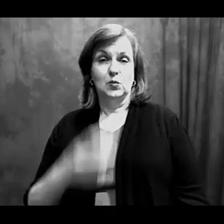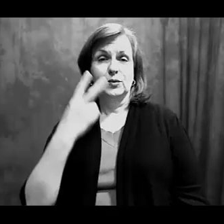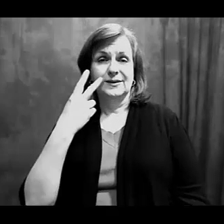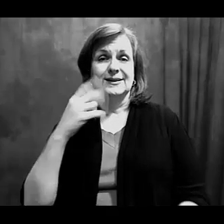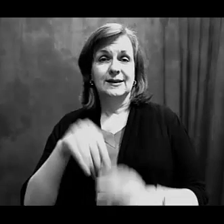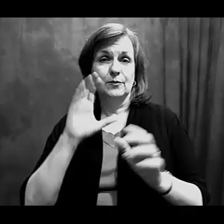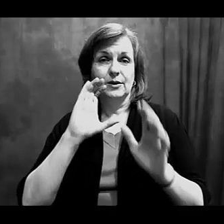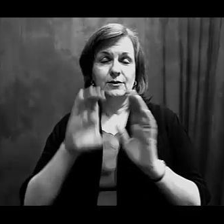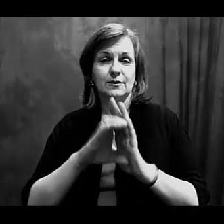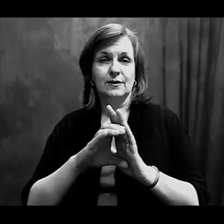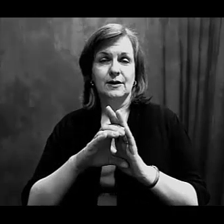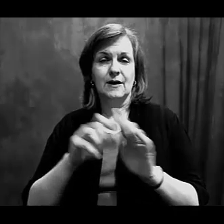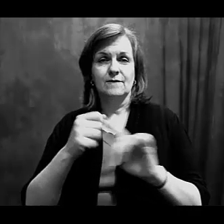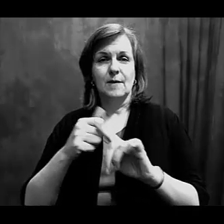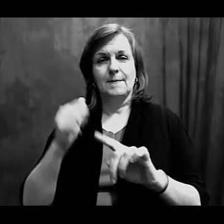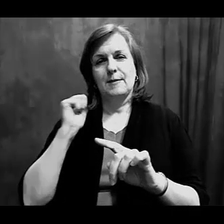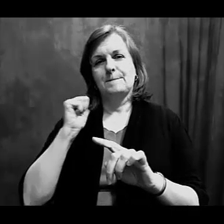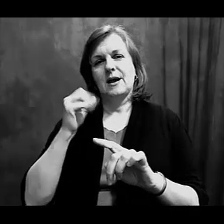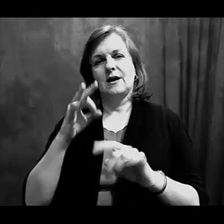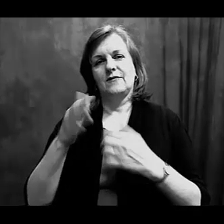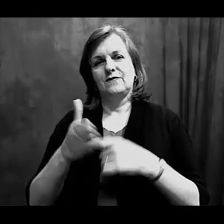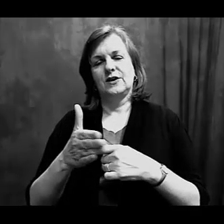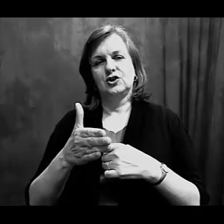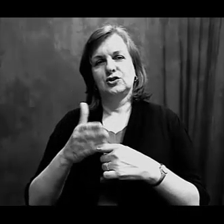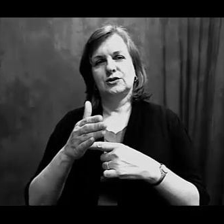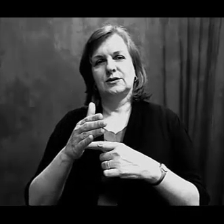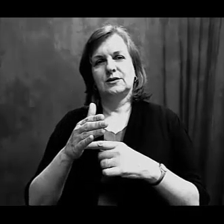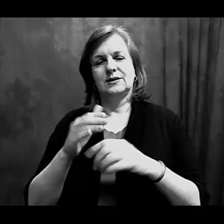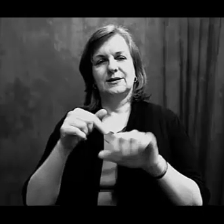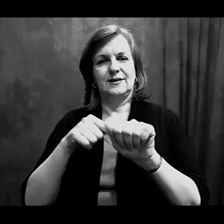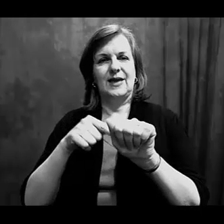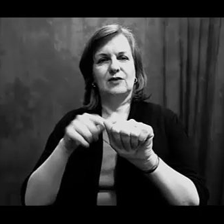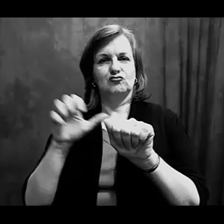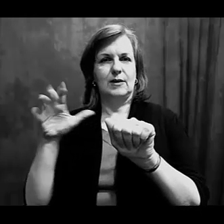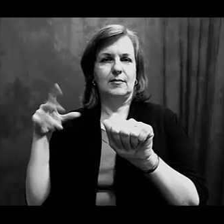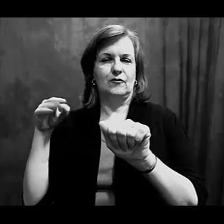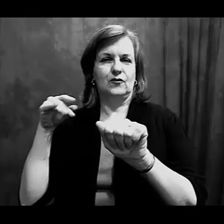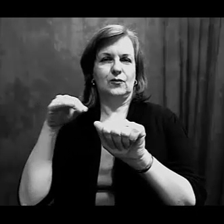its receiving blood from the back side of the fish and the atrium